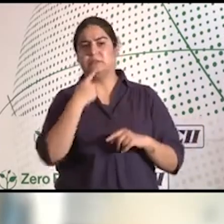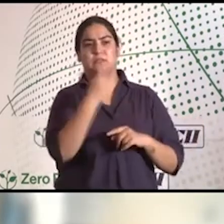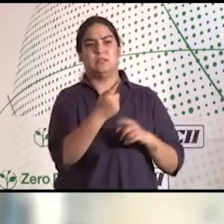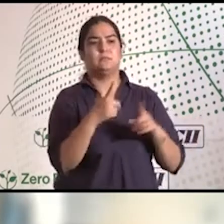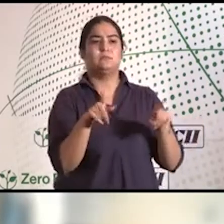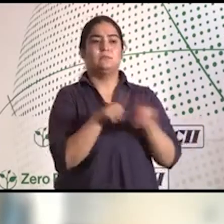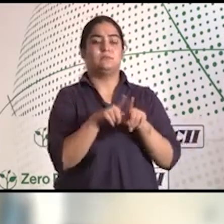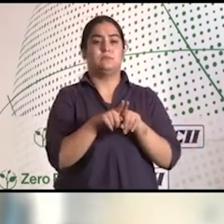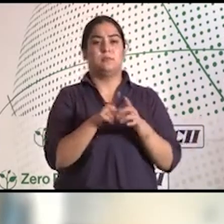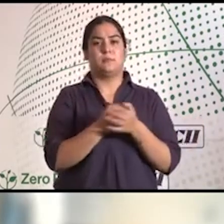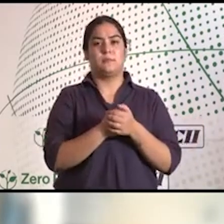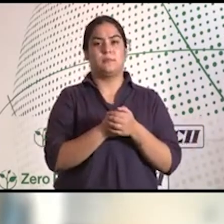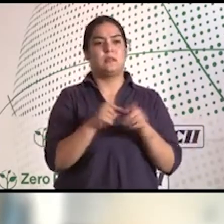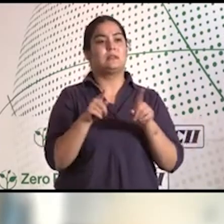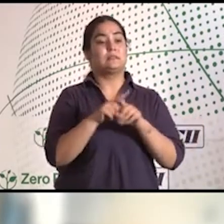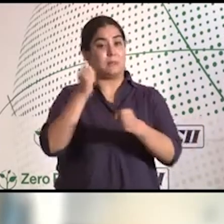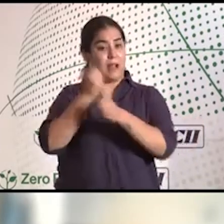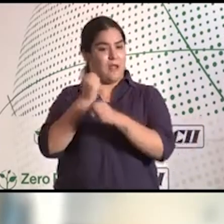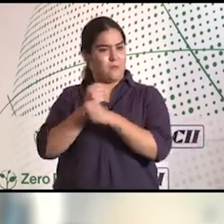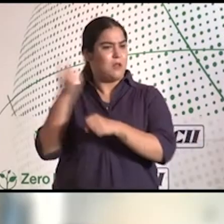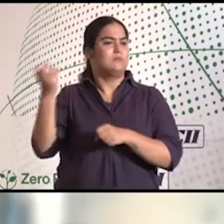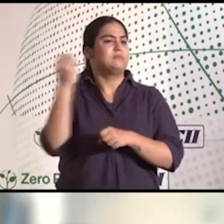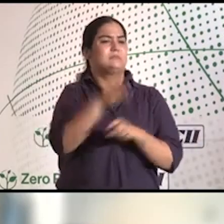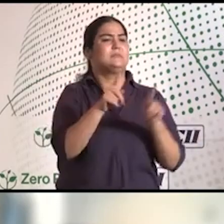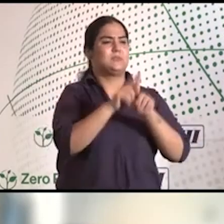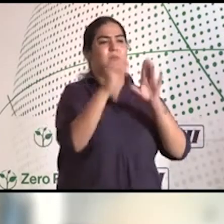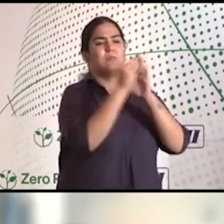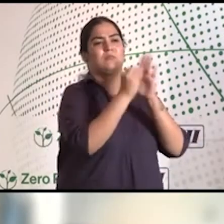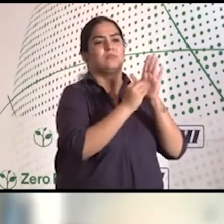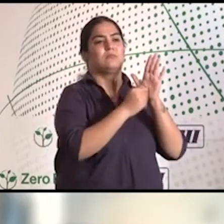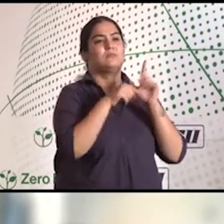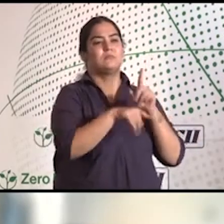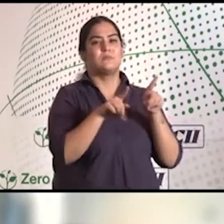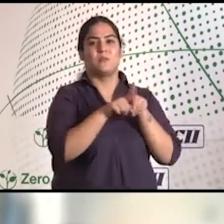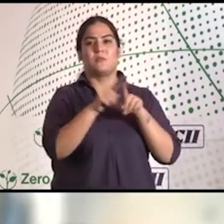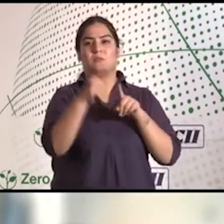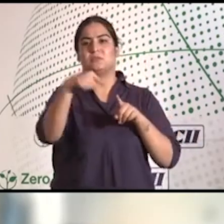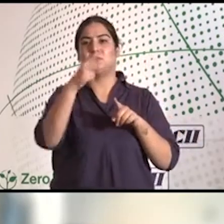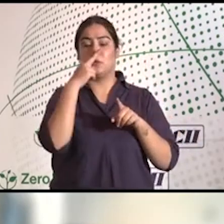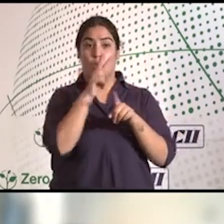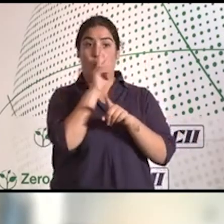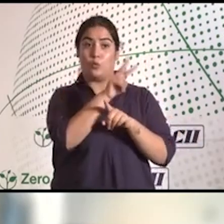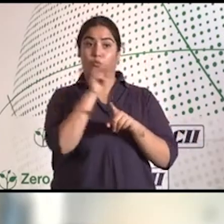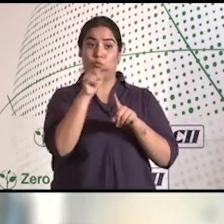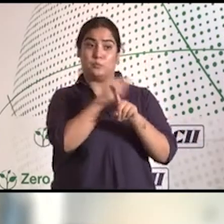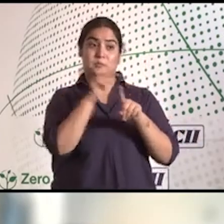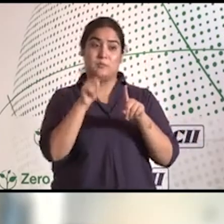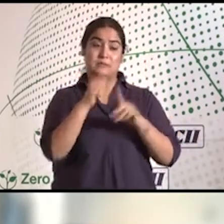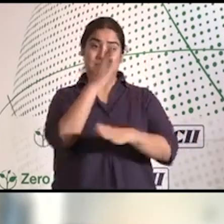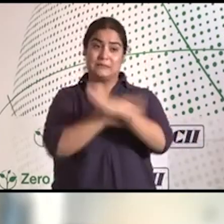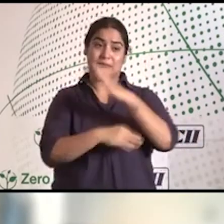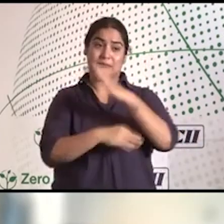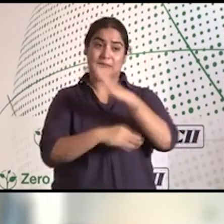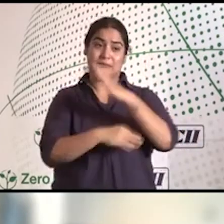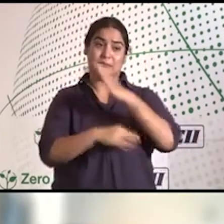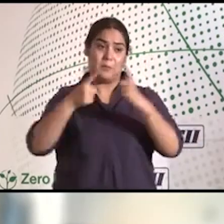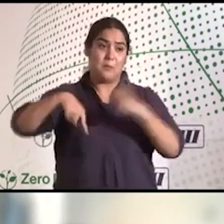services from the government side, that is why the result is here. 22% of the people only have received